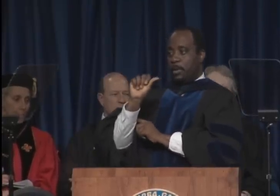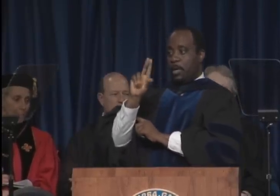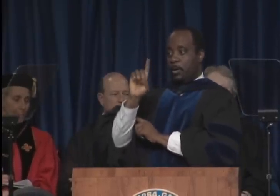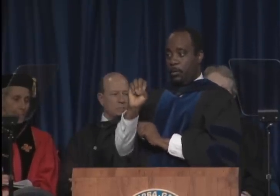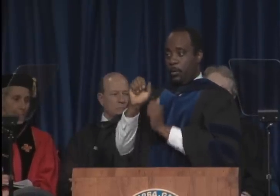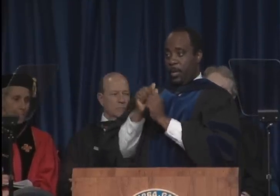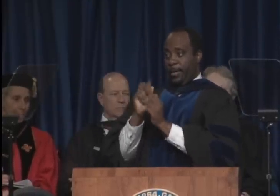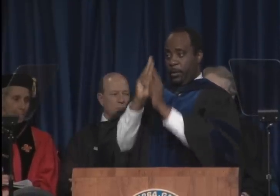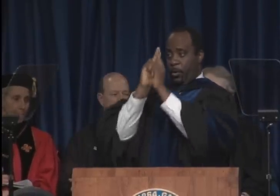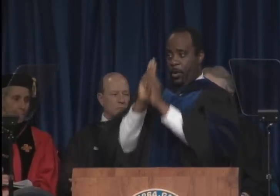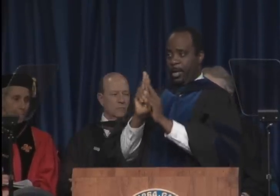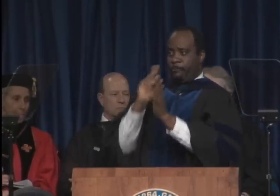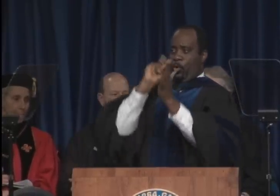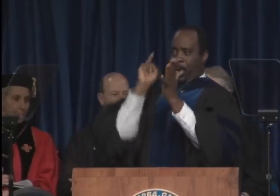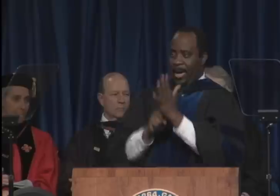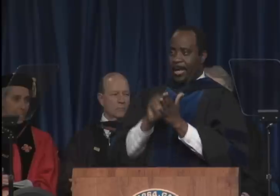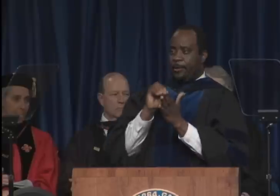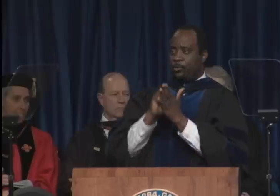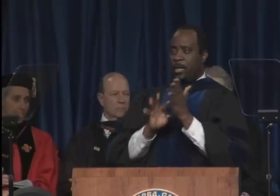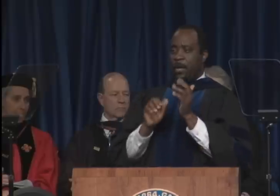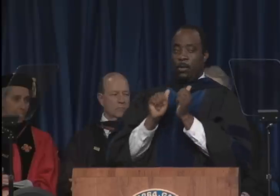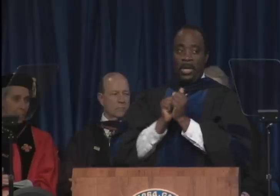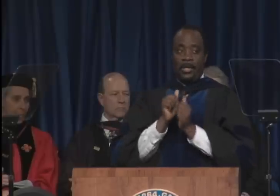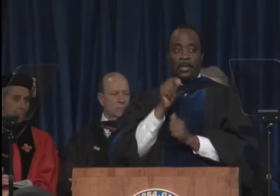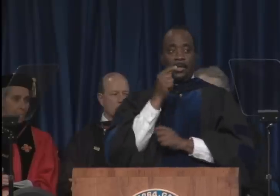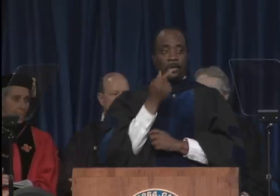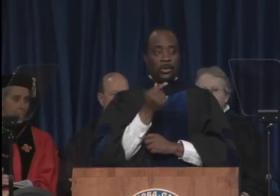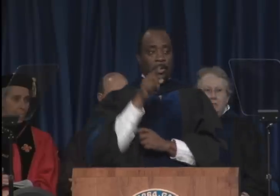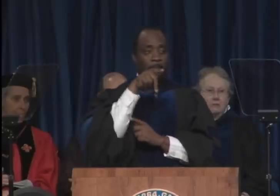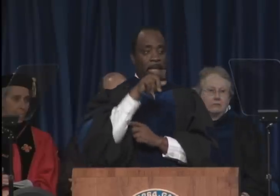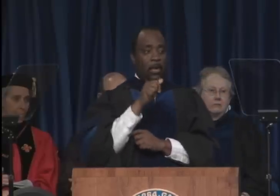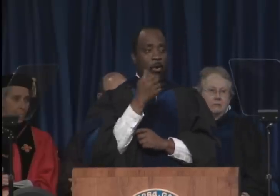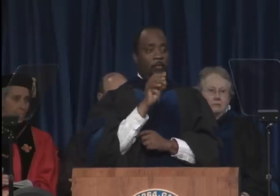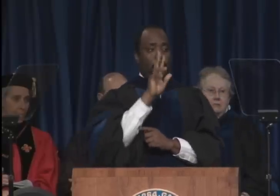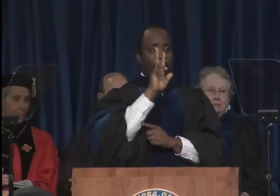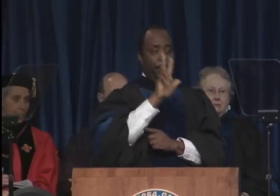"Cum Laude," with honors, recognizes students